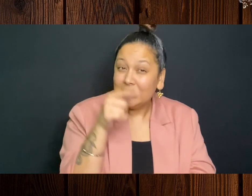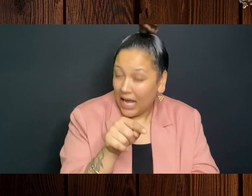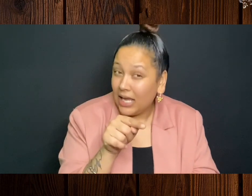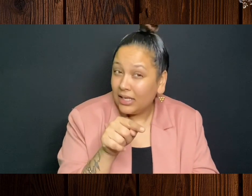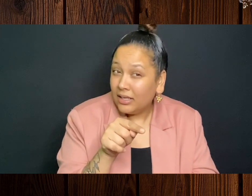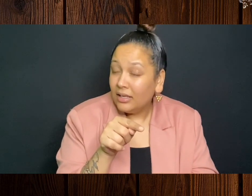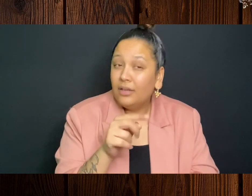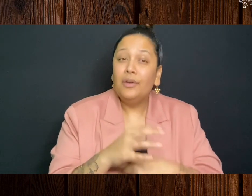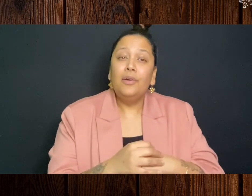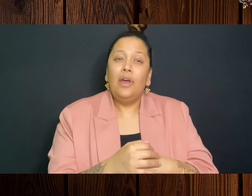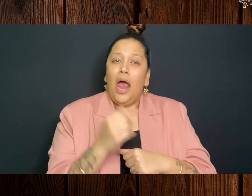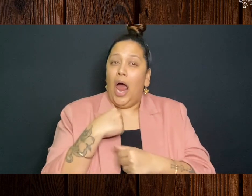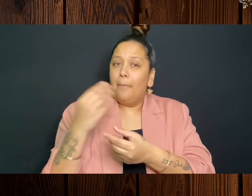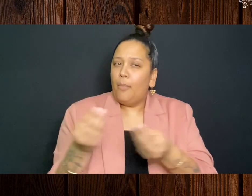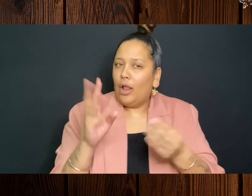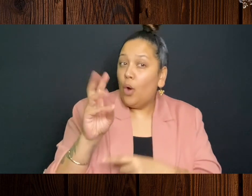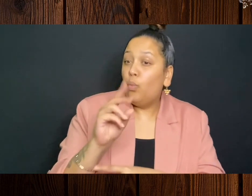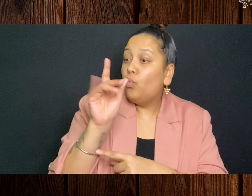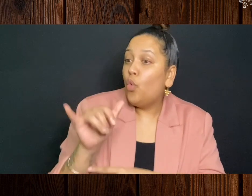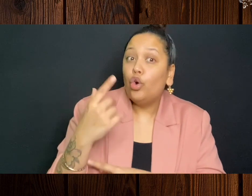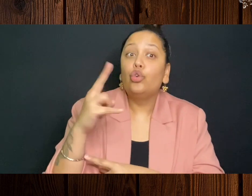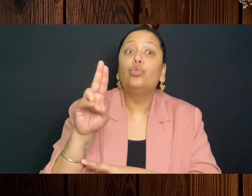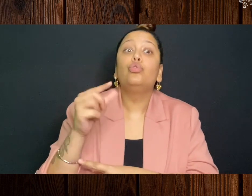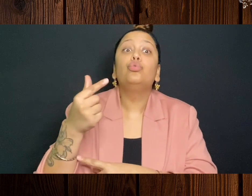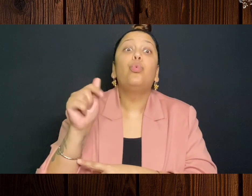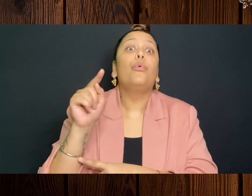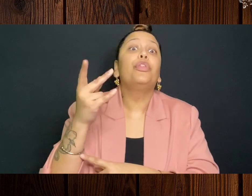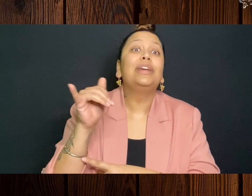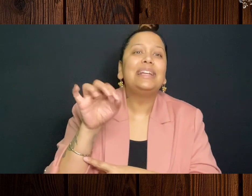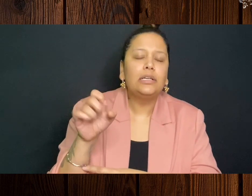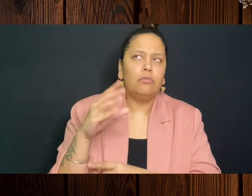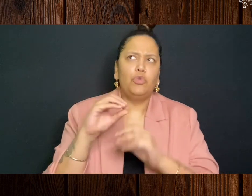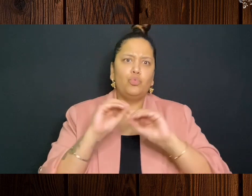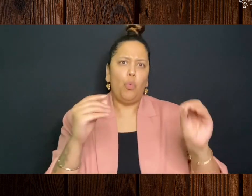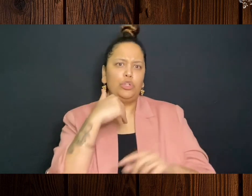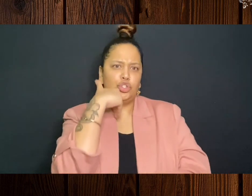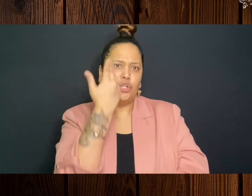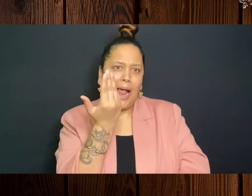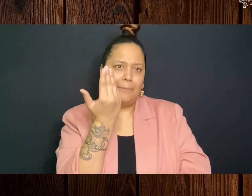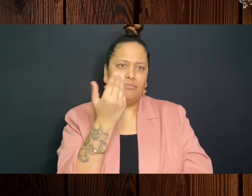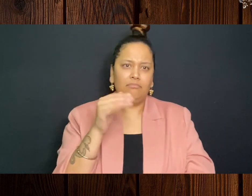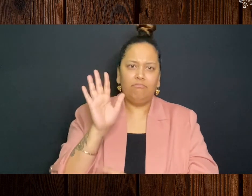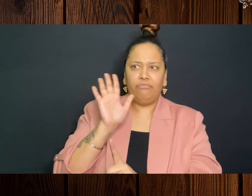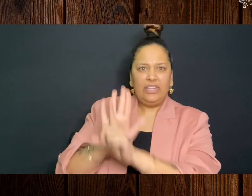that - and I've mentioned Woody Guthrie, there's no no shame in Woody Guthrie’s music, I think it is great. Like, you know what I